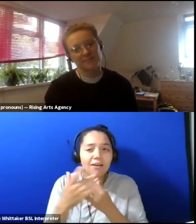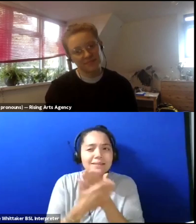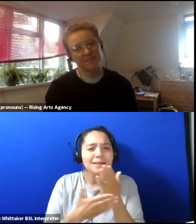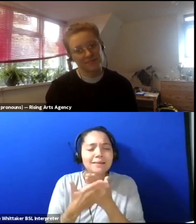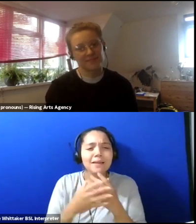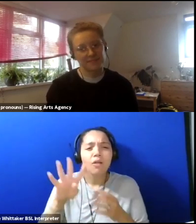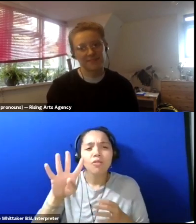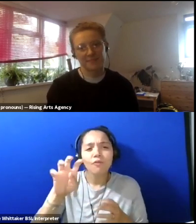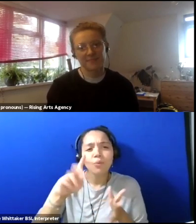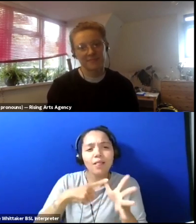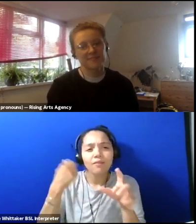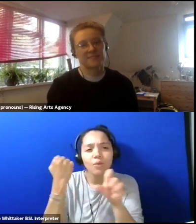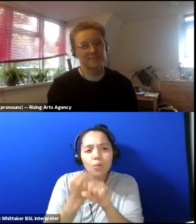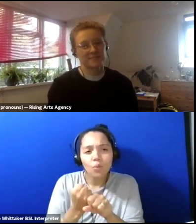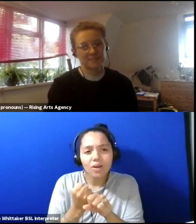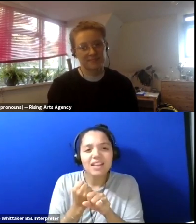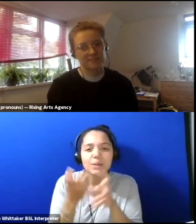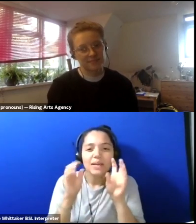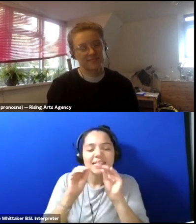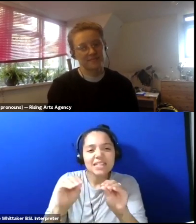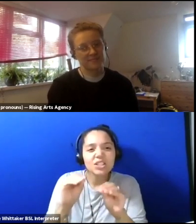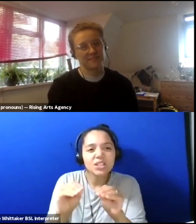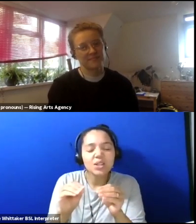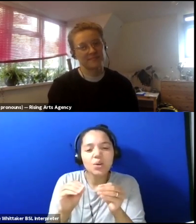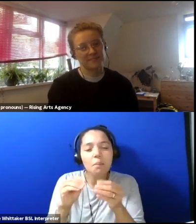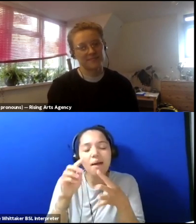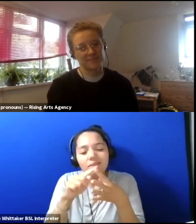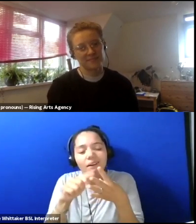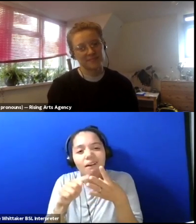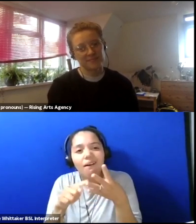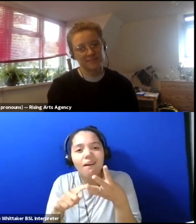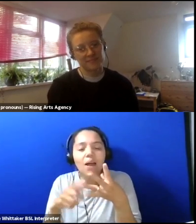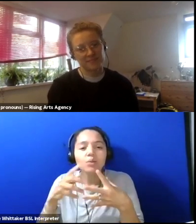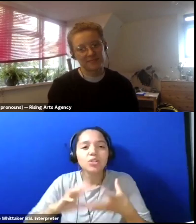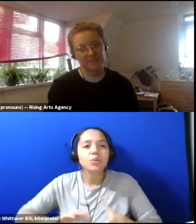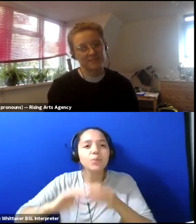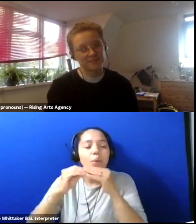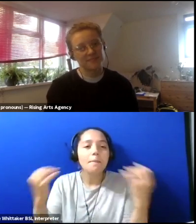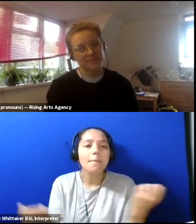14th of August, which teaches you about the nuts and bolts and how to build power in your community.